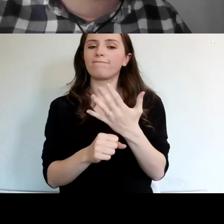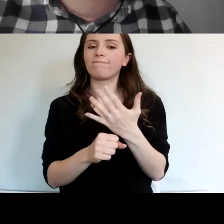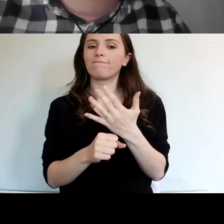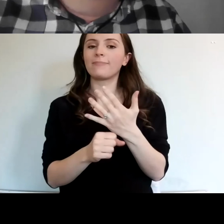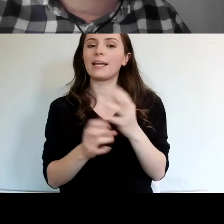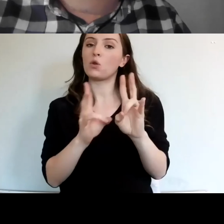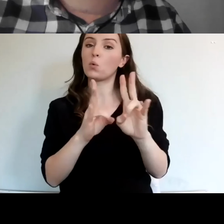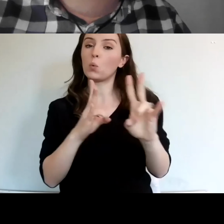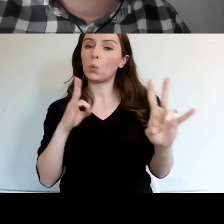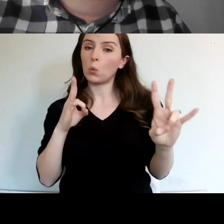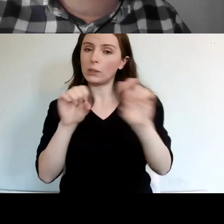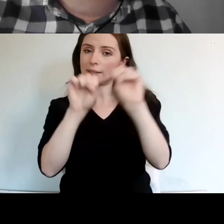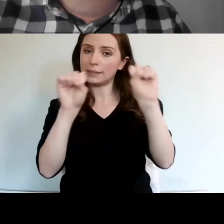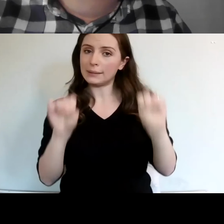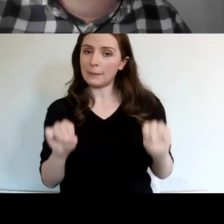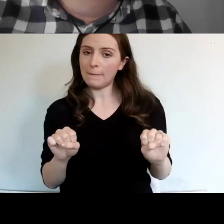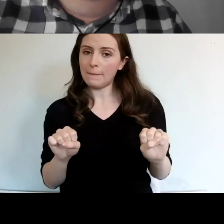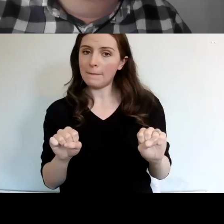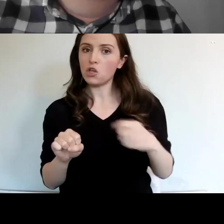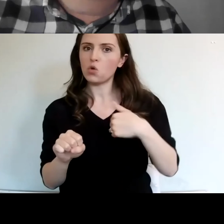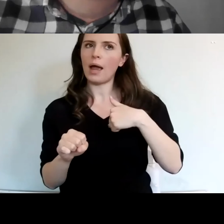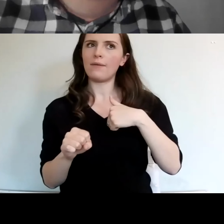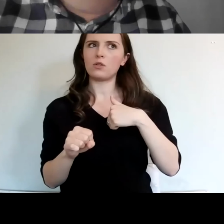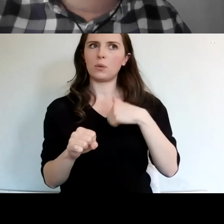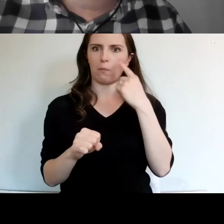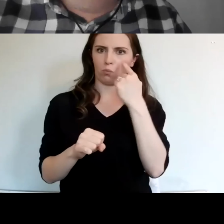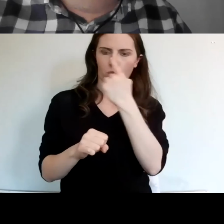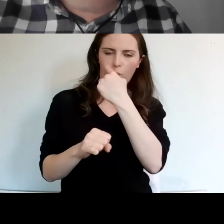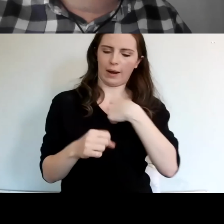Do I have to prove that I'm a human, not a robot, and is that accessible?